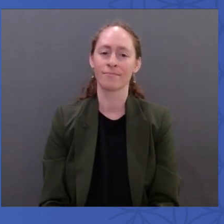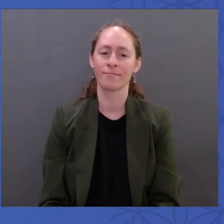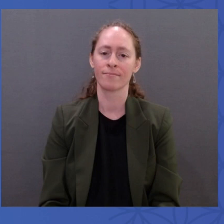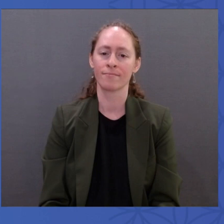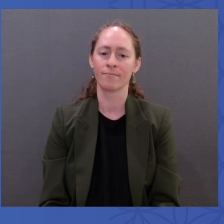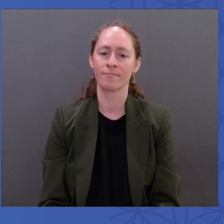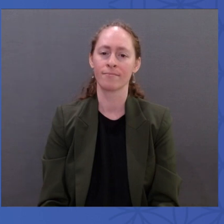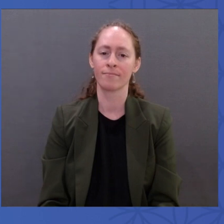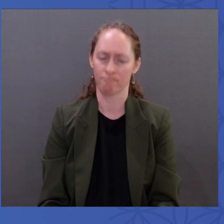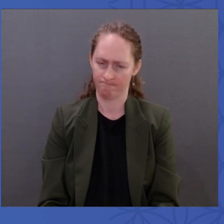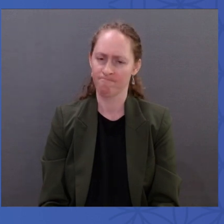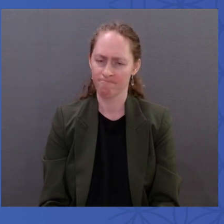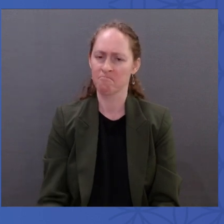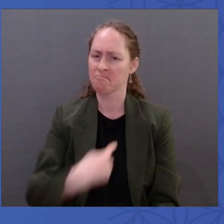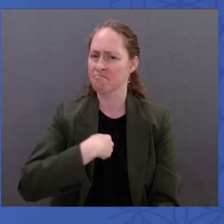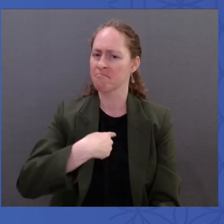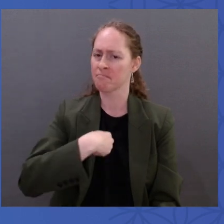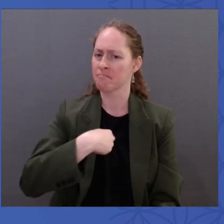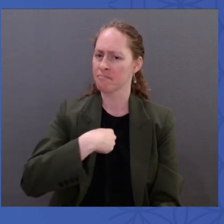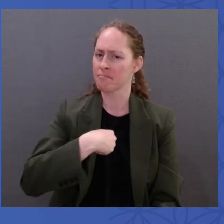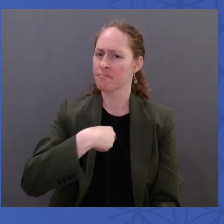to play a central role in IPEF.